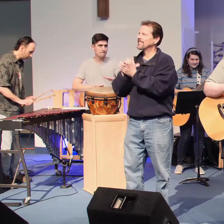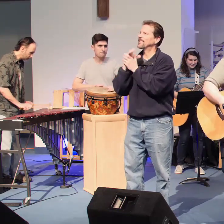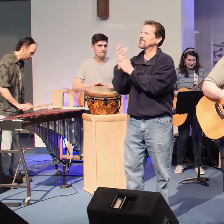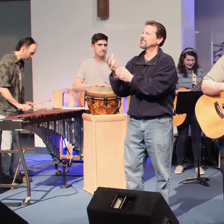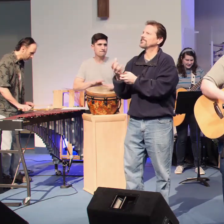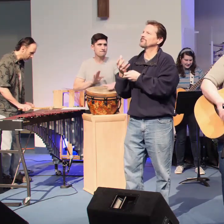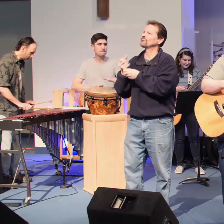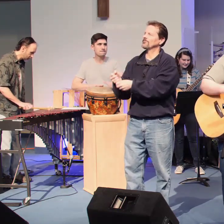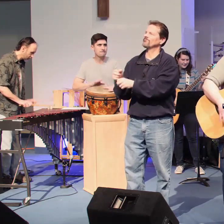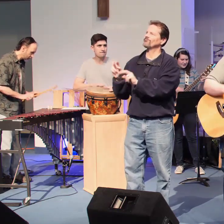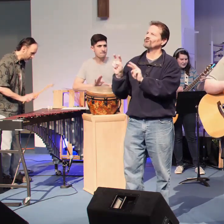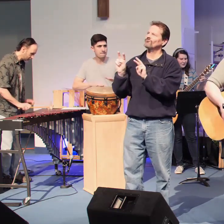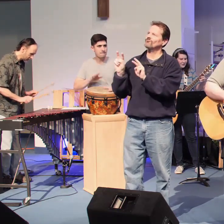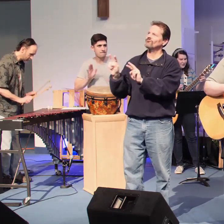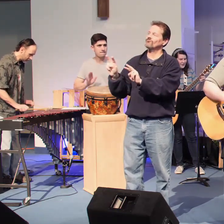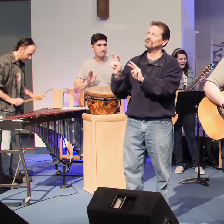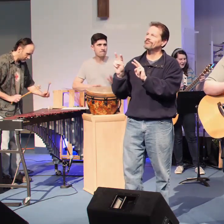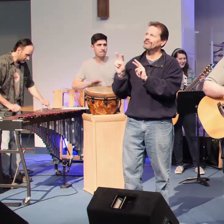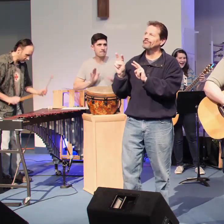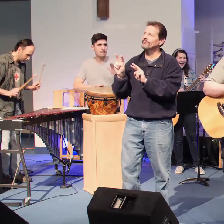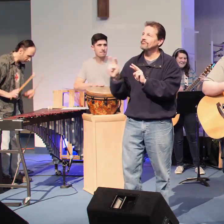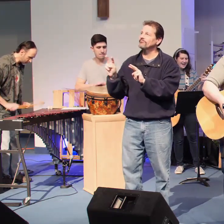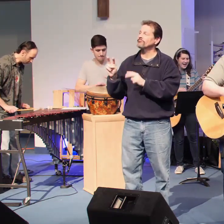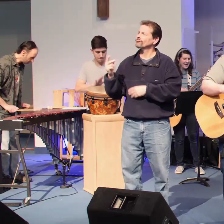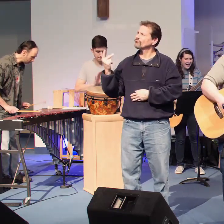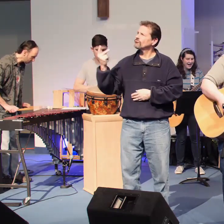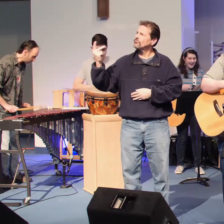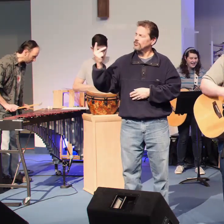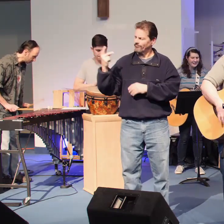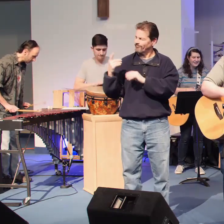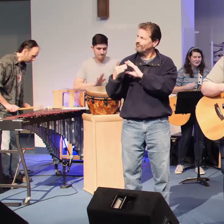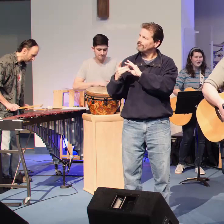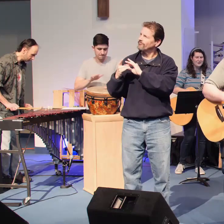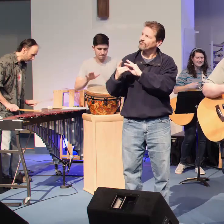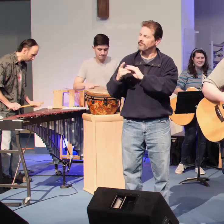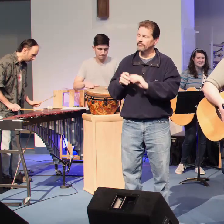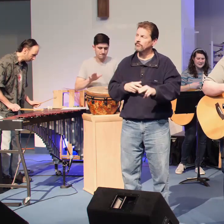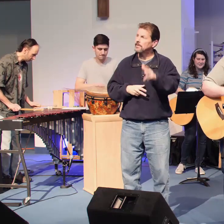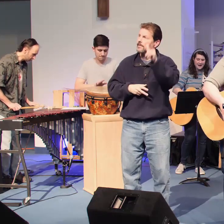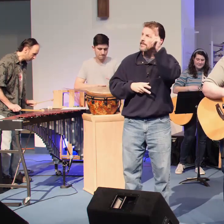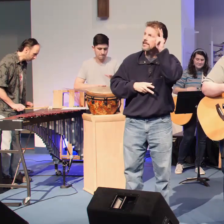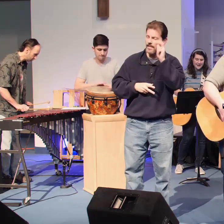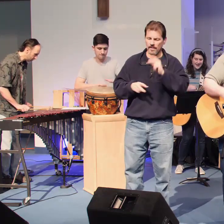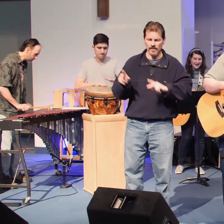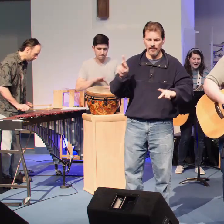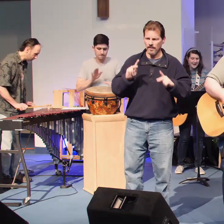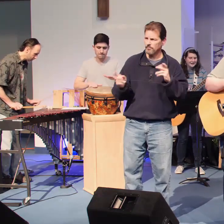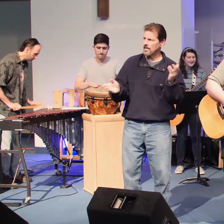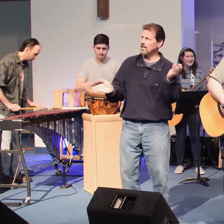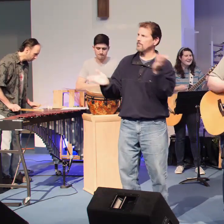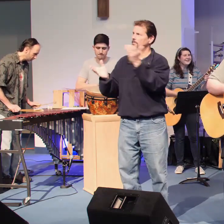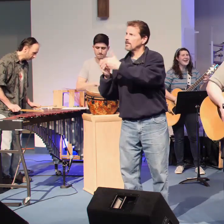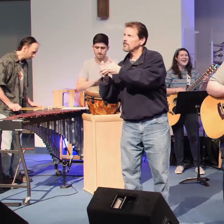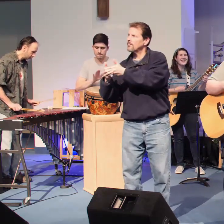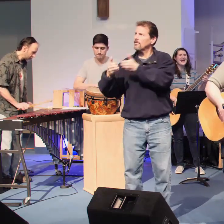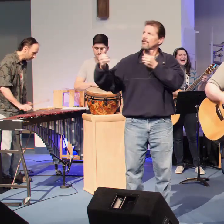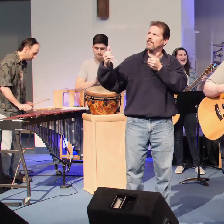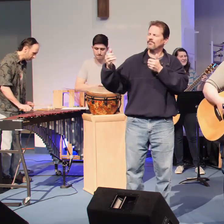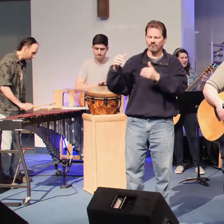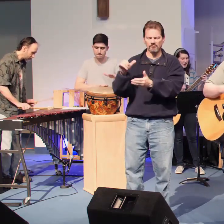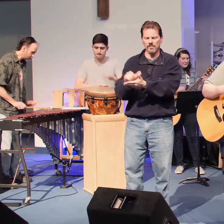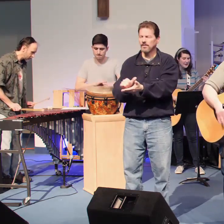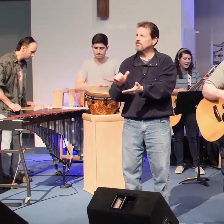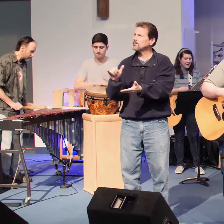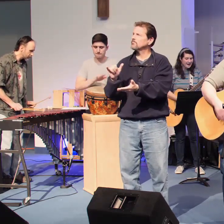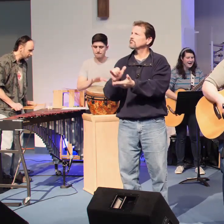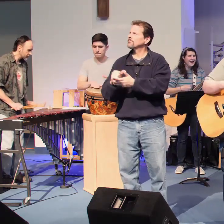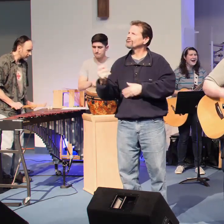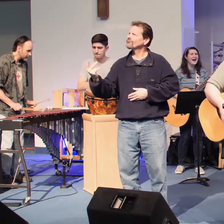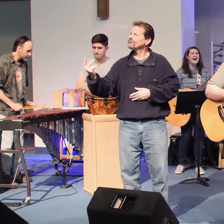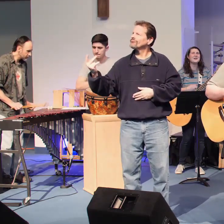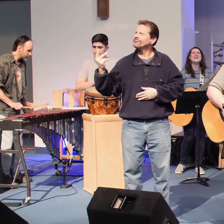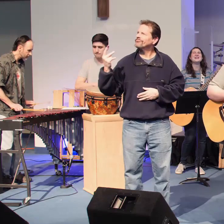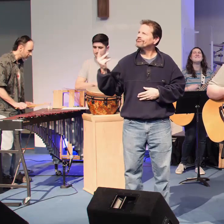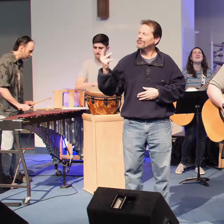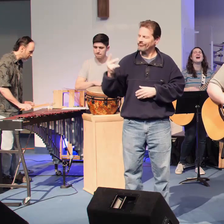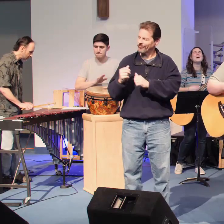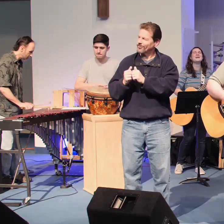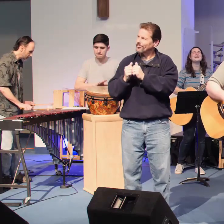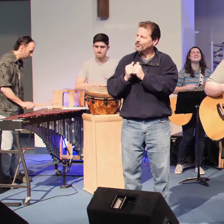No power of hell, no scheme of man, Can ever pluck me from His hand